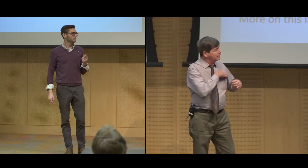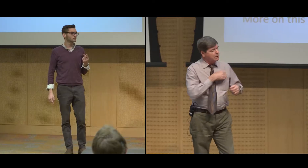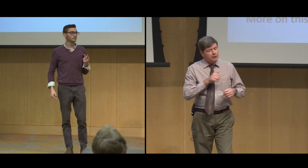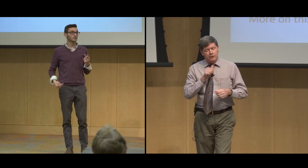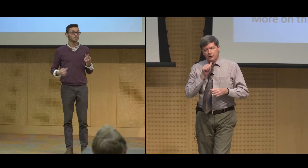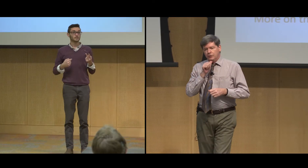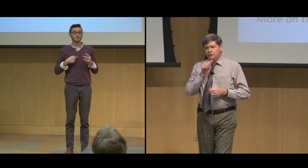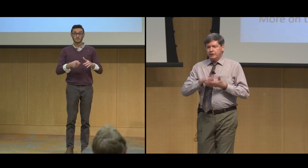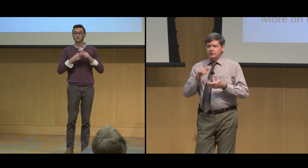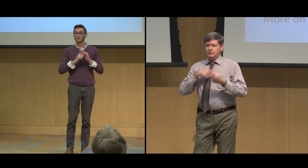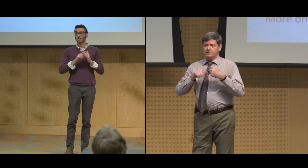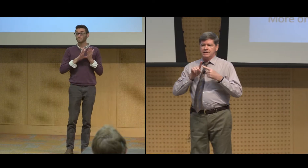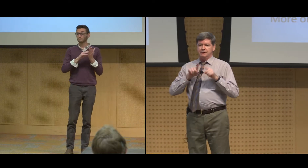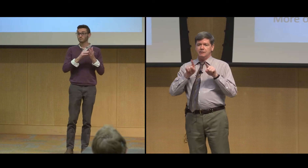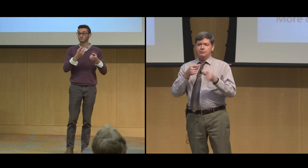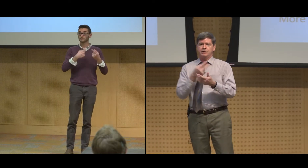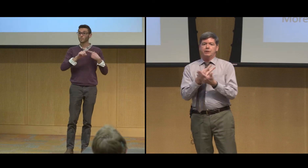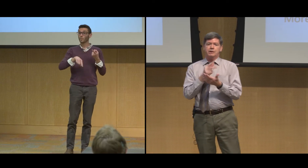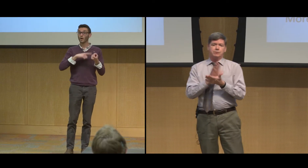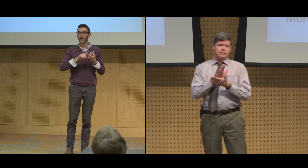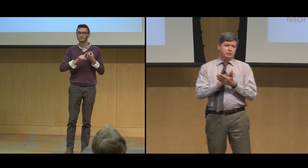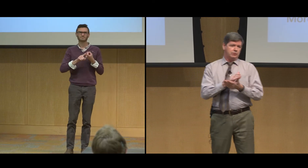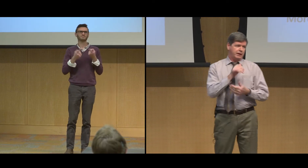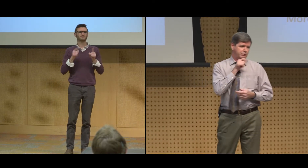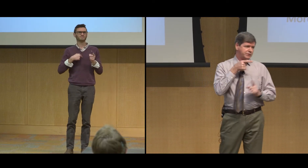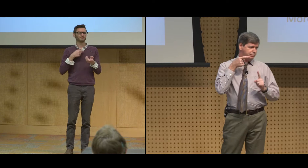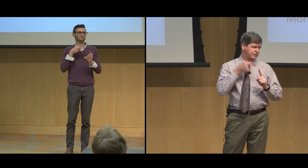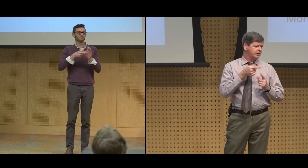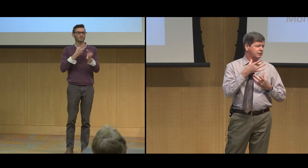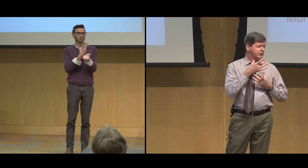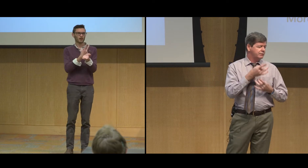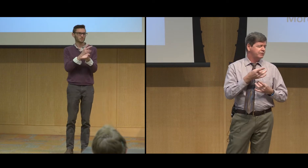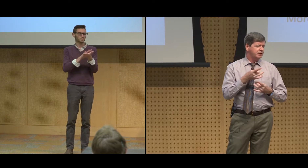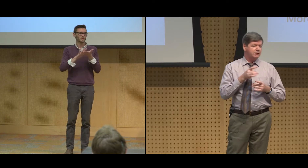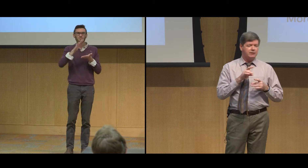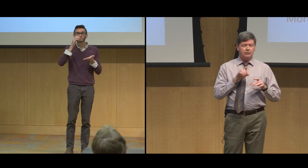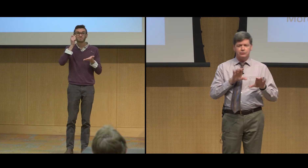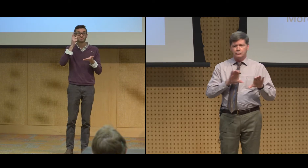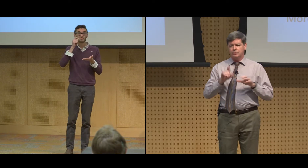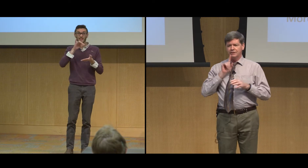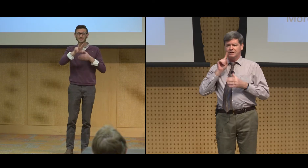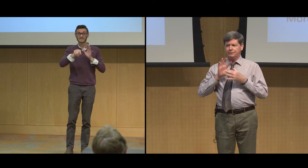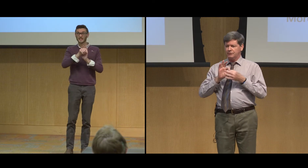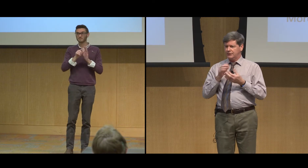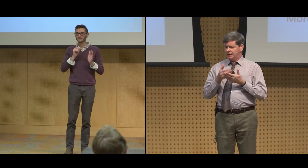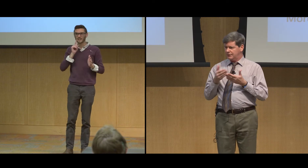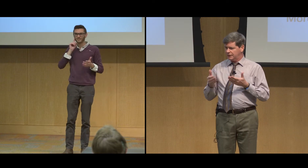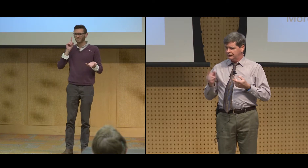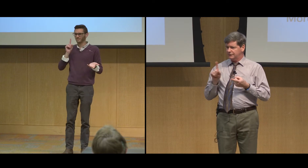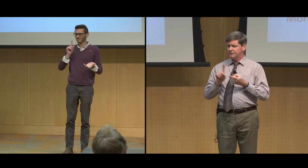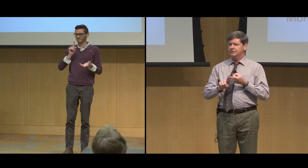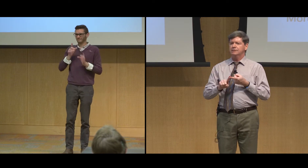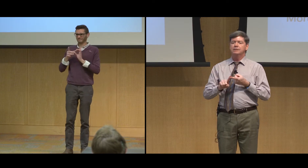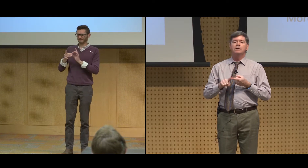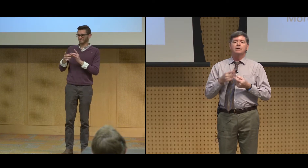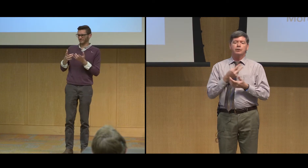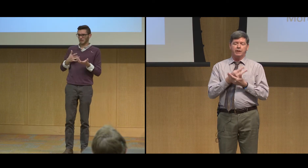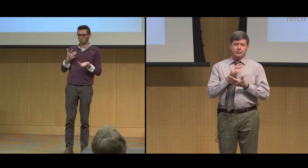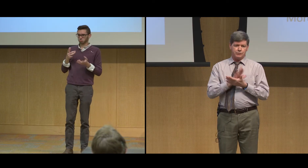So I didn't learn sign until I went to graduate school, and I wasn't particularly interested in doing Deaf-related things until graduate school,